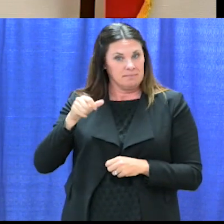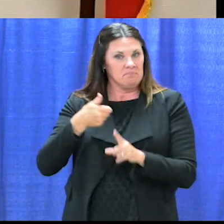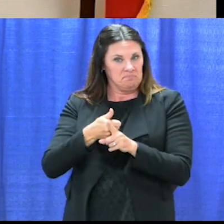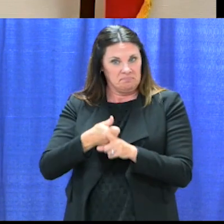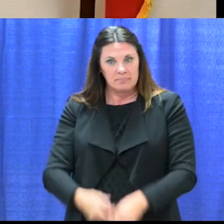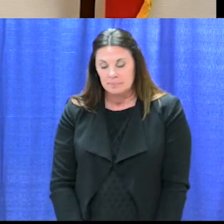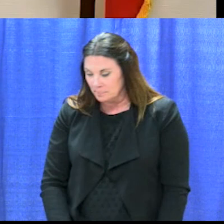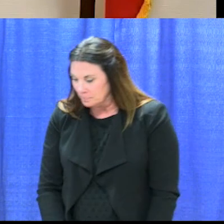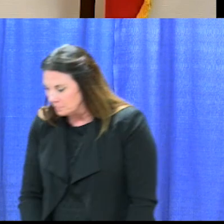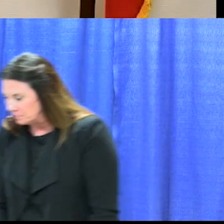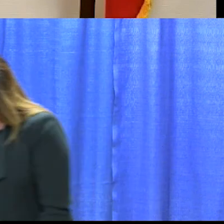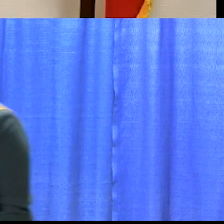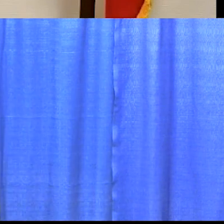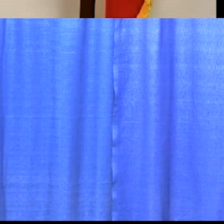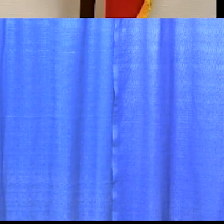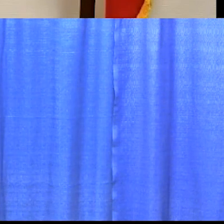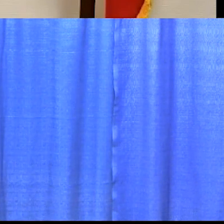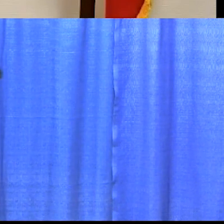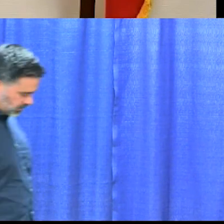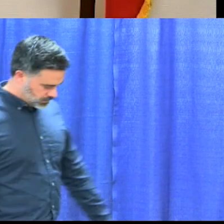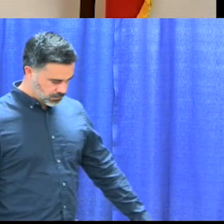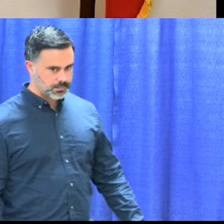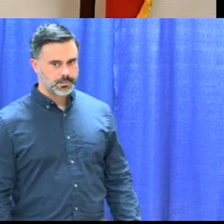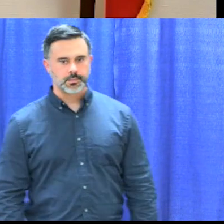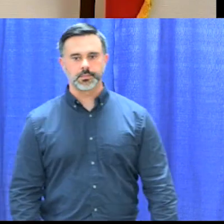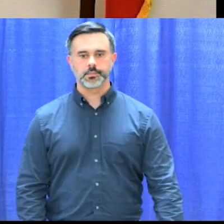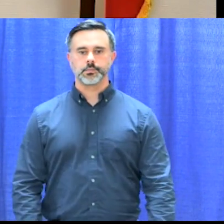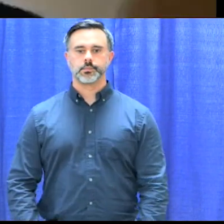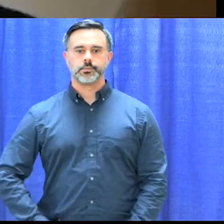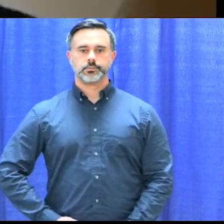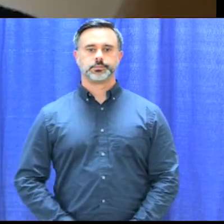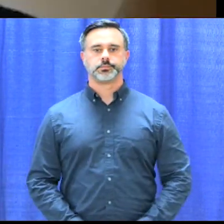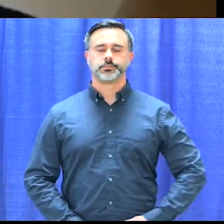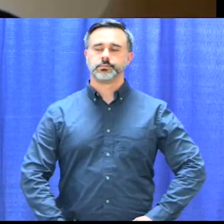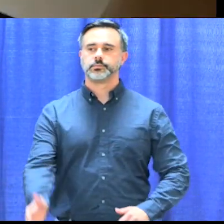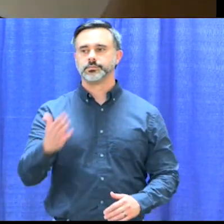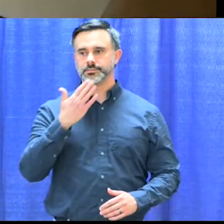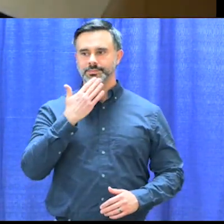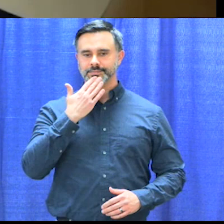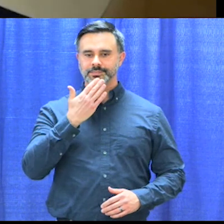[Edgar Lampkin – Superintendent, Williams School District speaking] Thank you very much everyone.